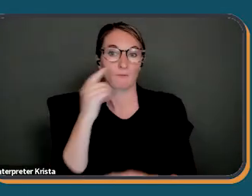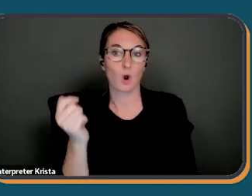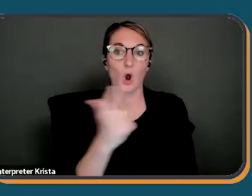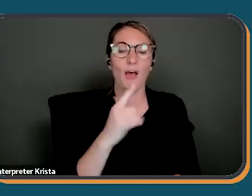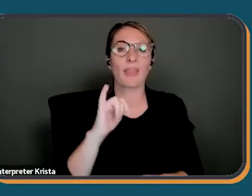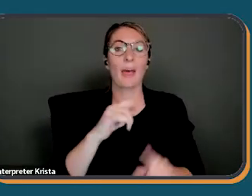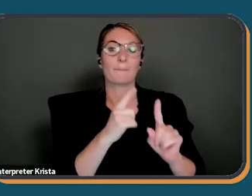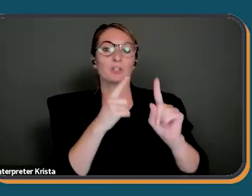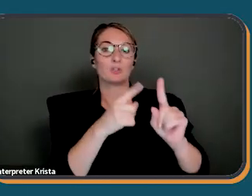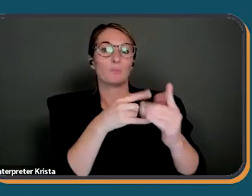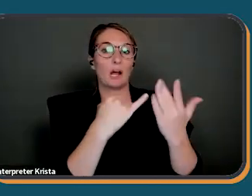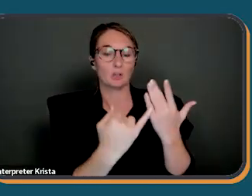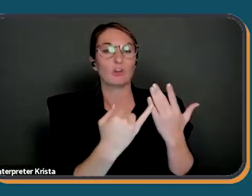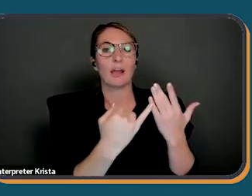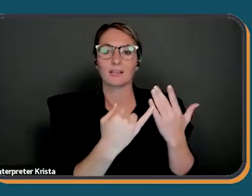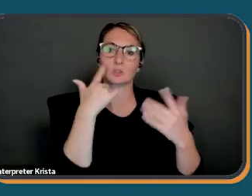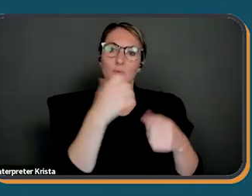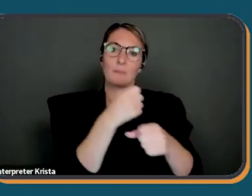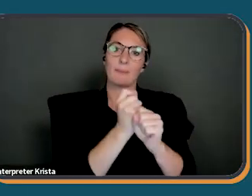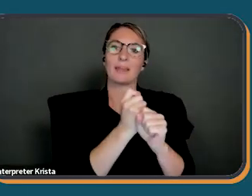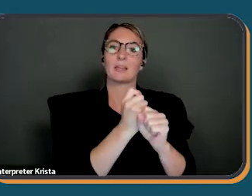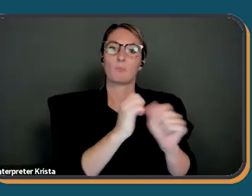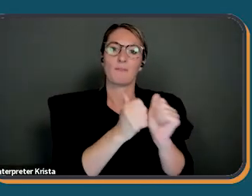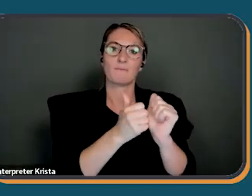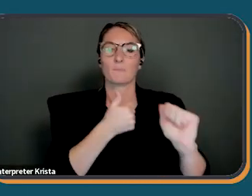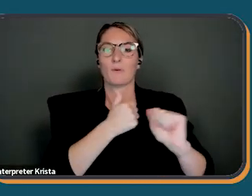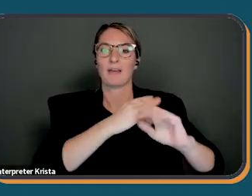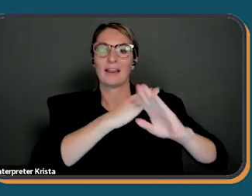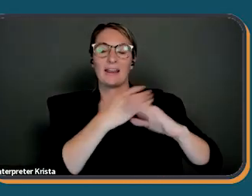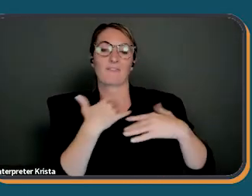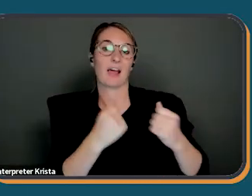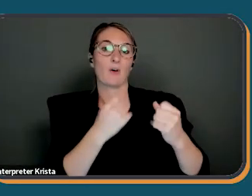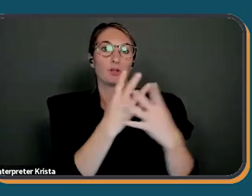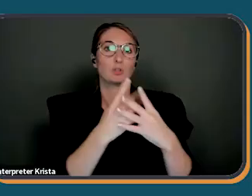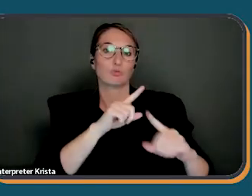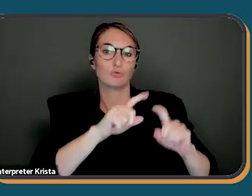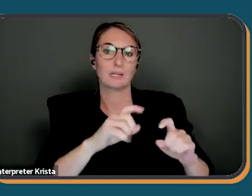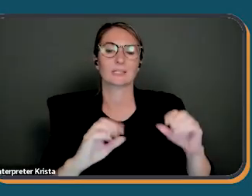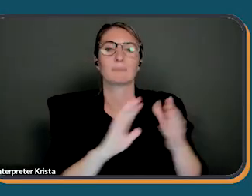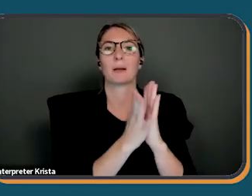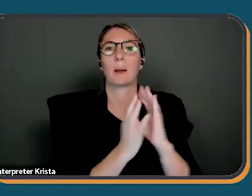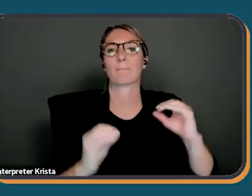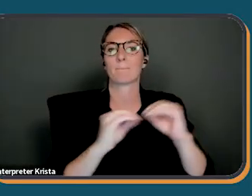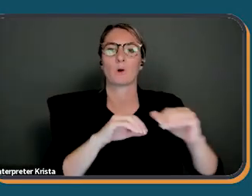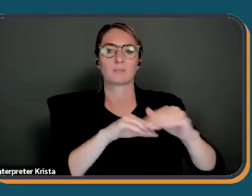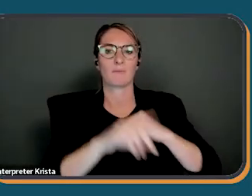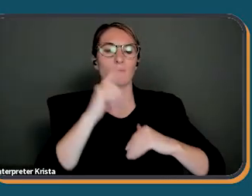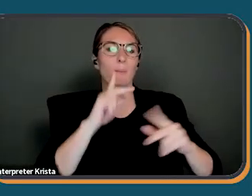The goal is to make preventive health screenings more accessible for people with disabilities by developing practical